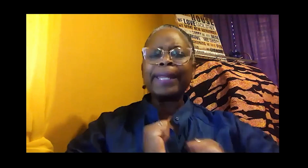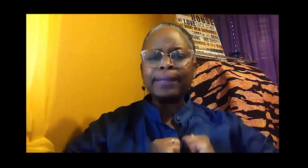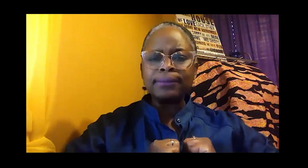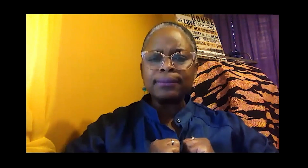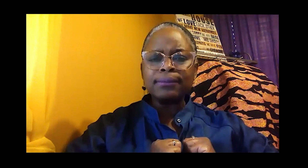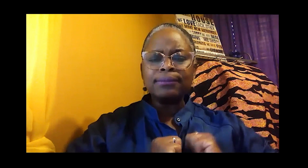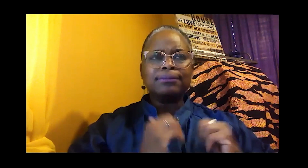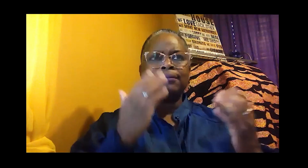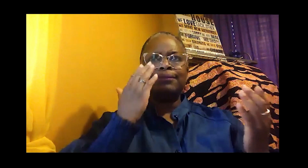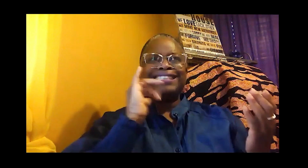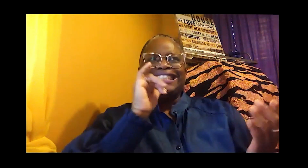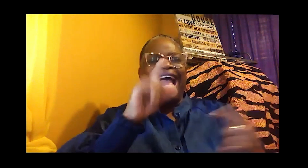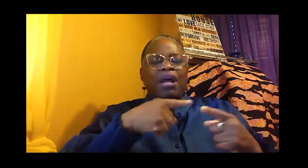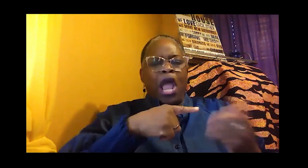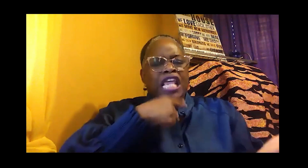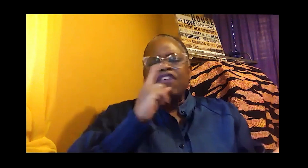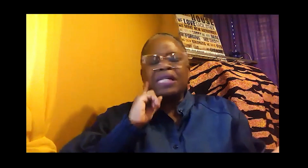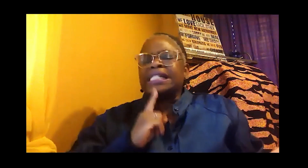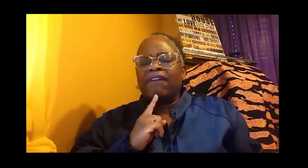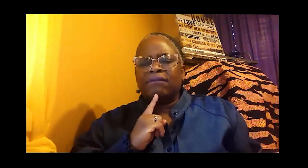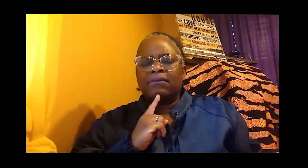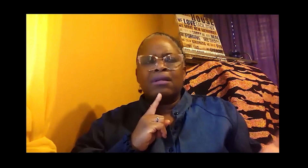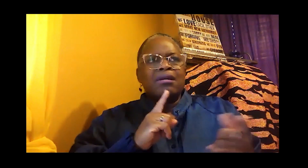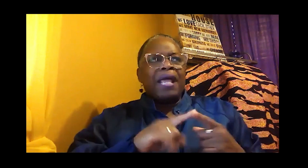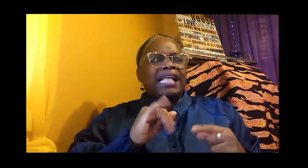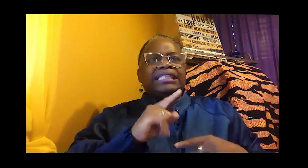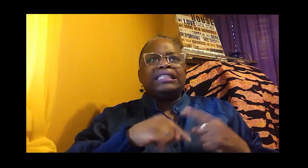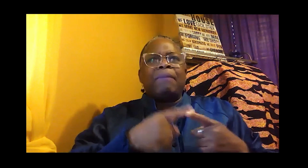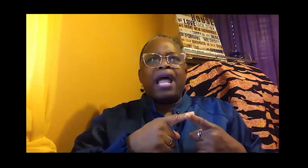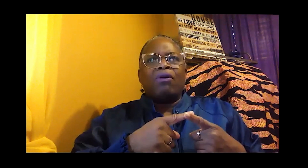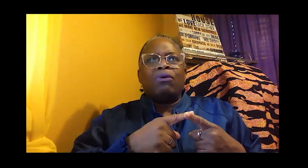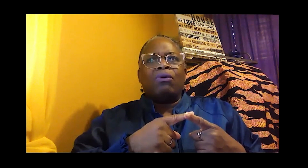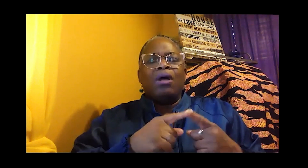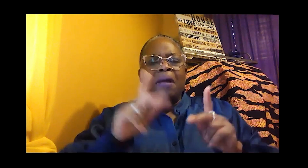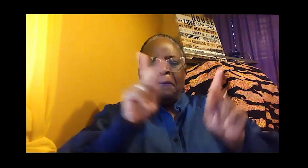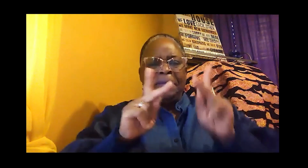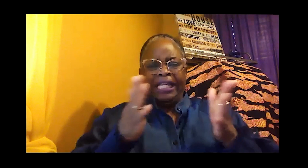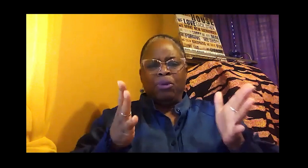production, we will follow through with that production. It does not matter if the casts